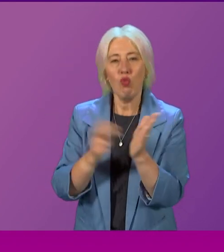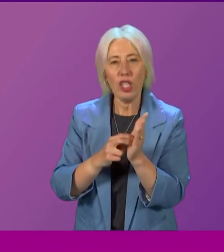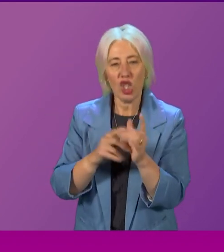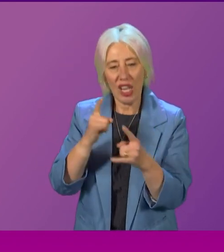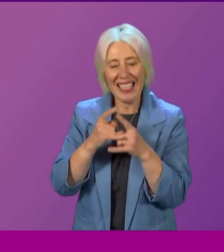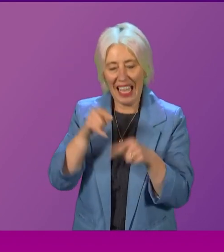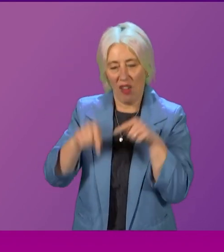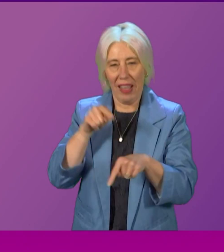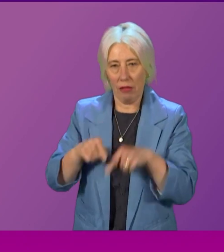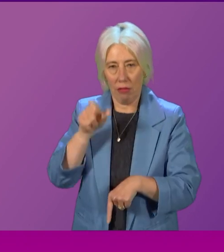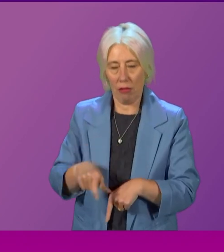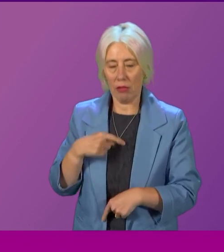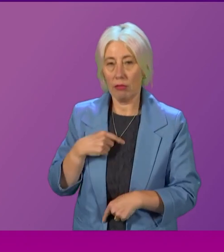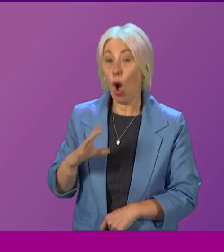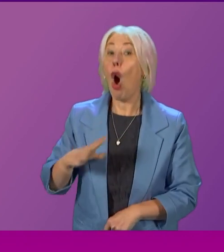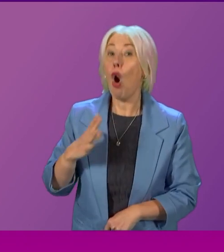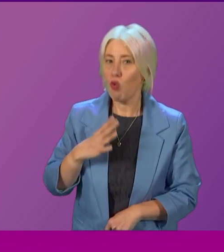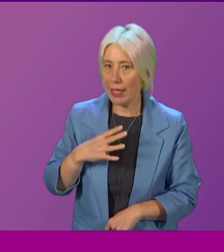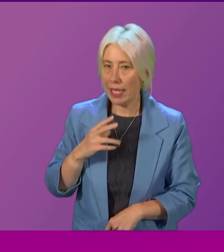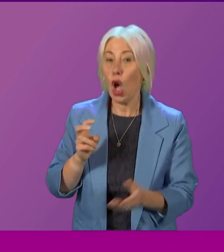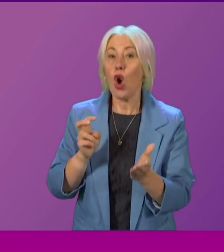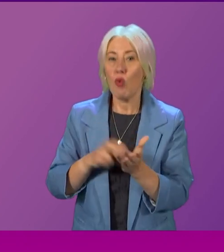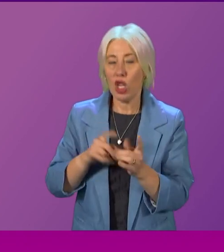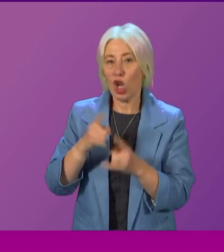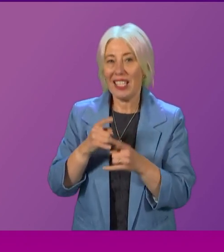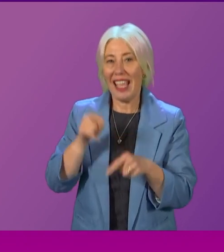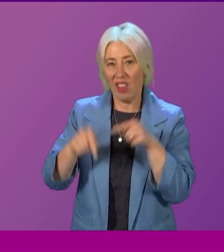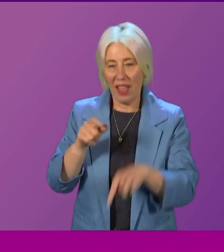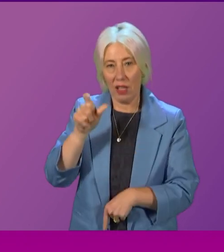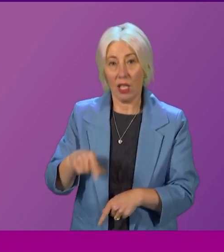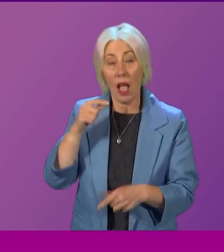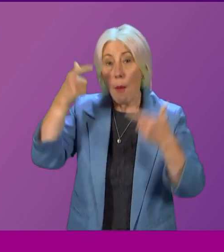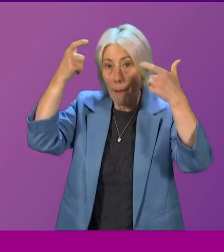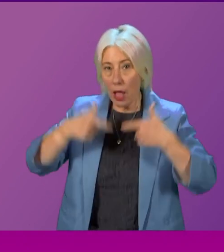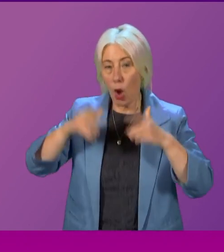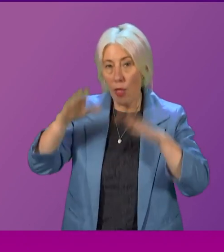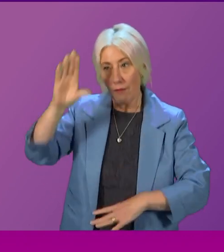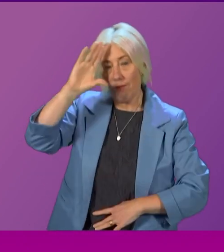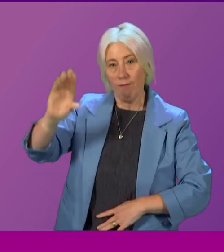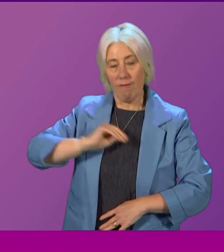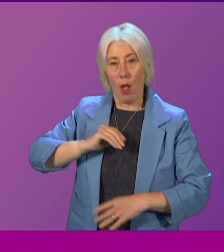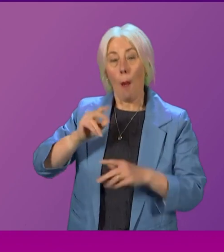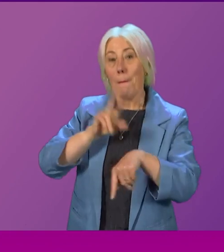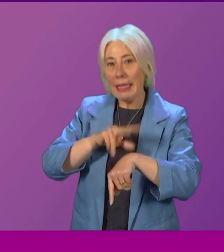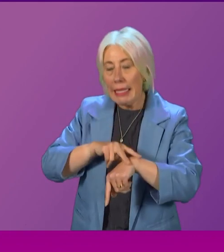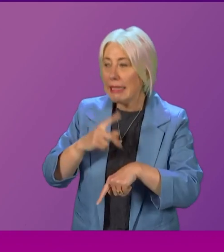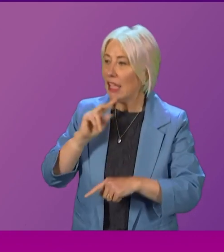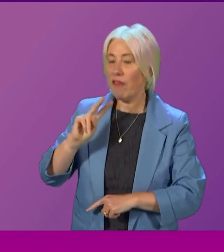It is already the case that such offenders must, by law, notify the police of any change of name.